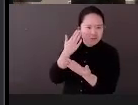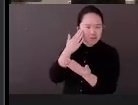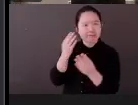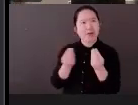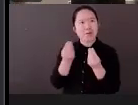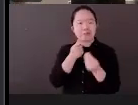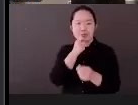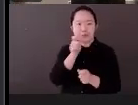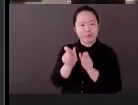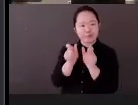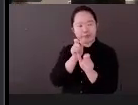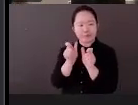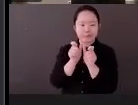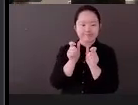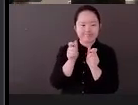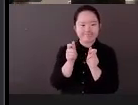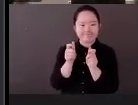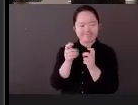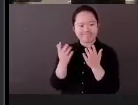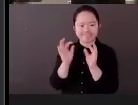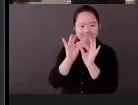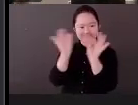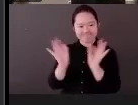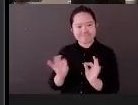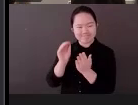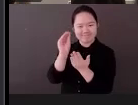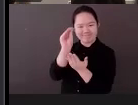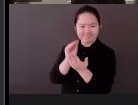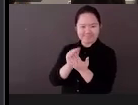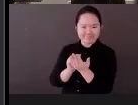like list.